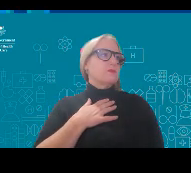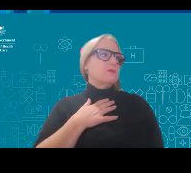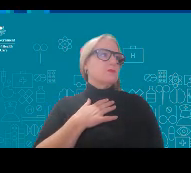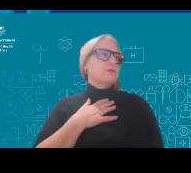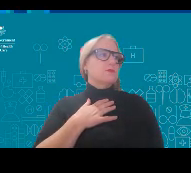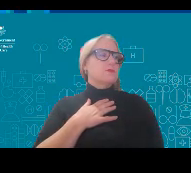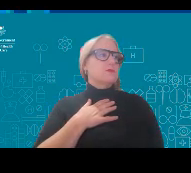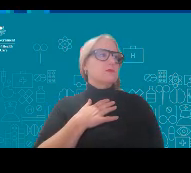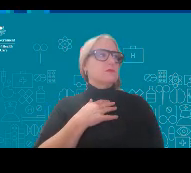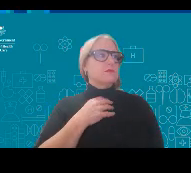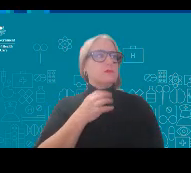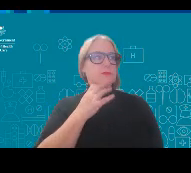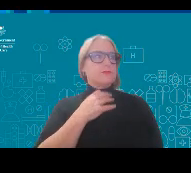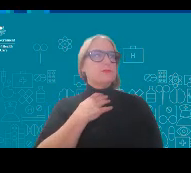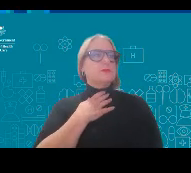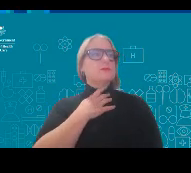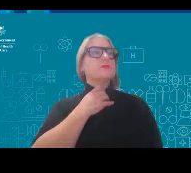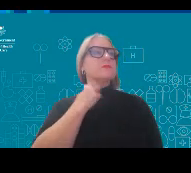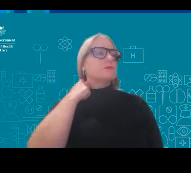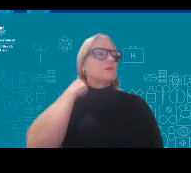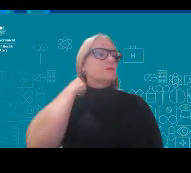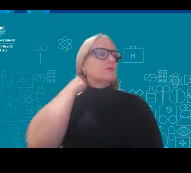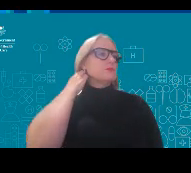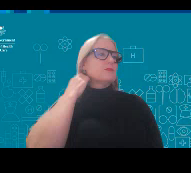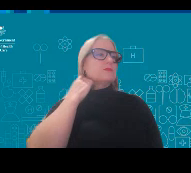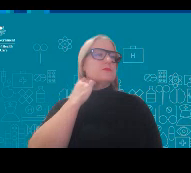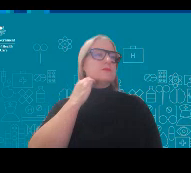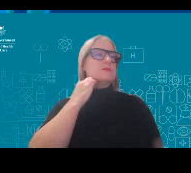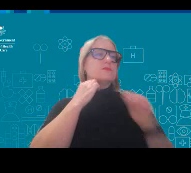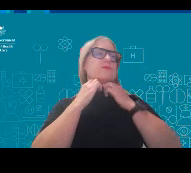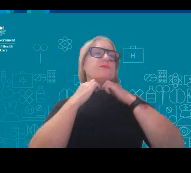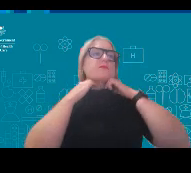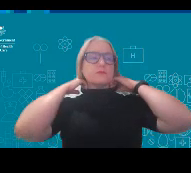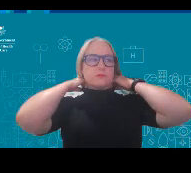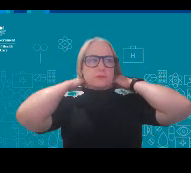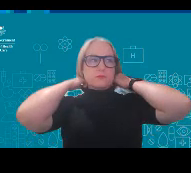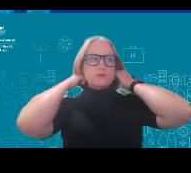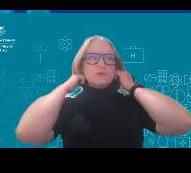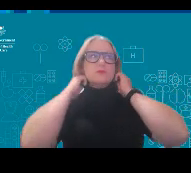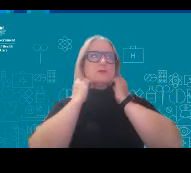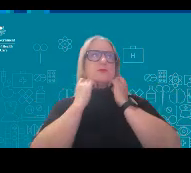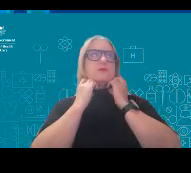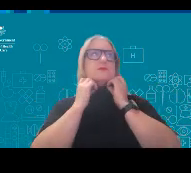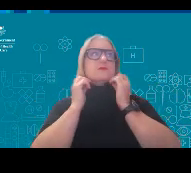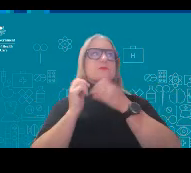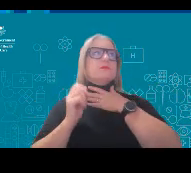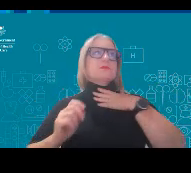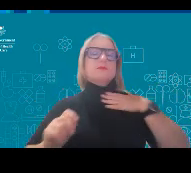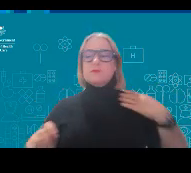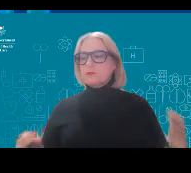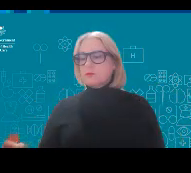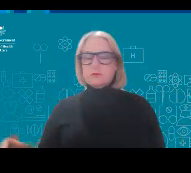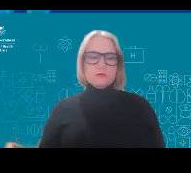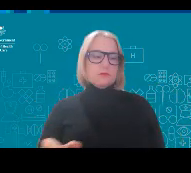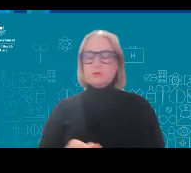Commission might impose on their registration in order to manage particular risks. The Commission has published our updated